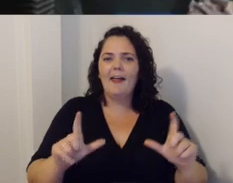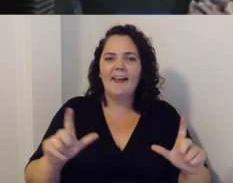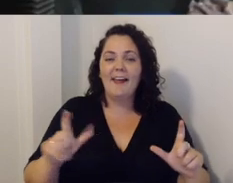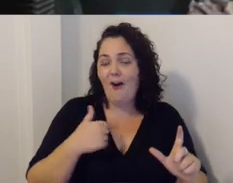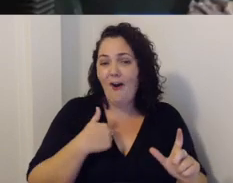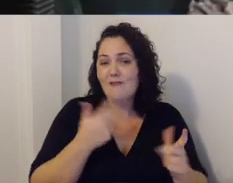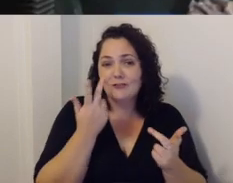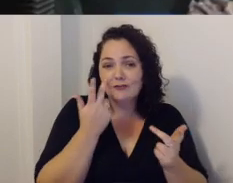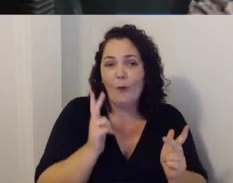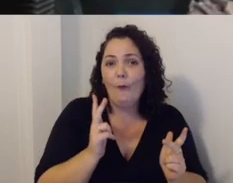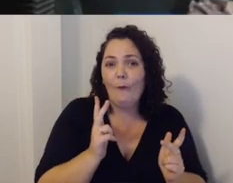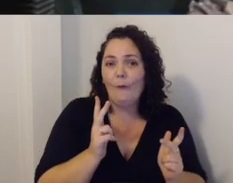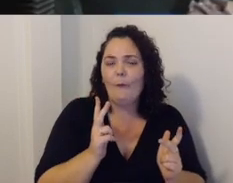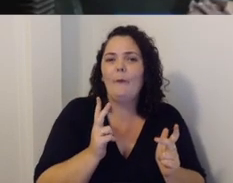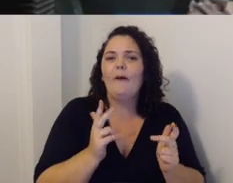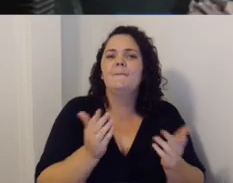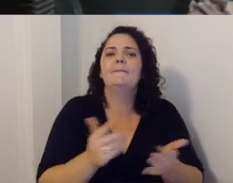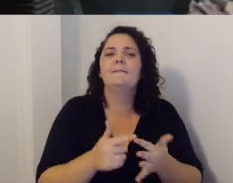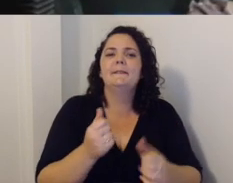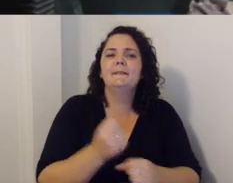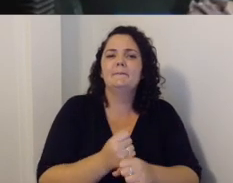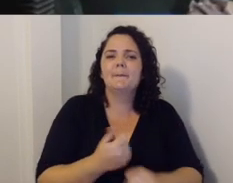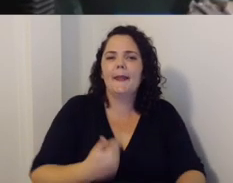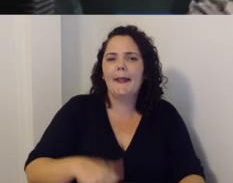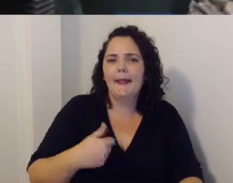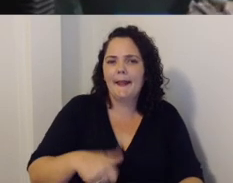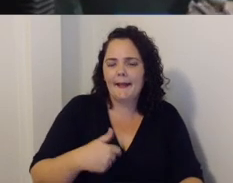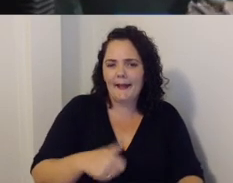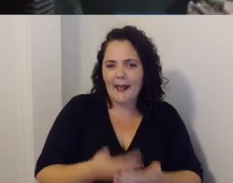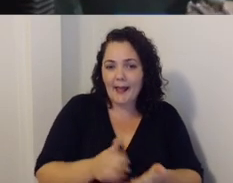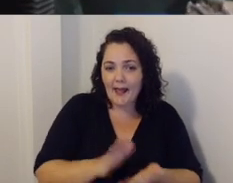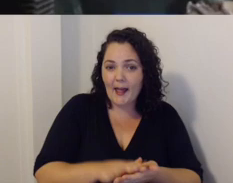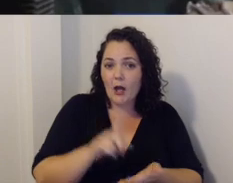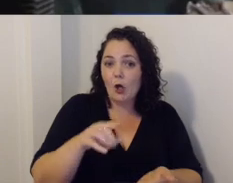for you when we get started to show how you're gonna both uh ground use the dry ground on your